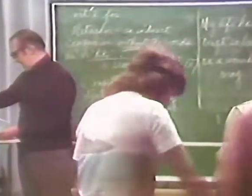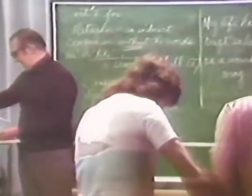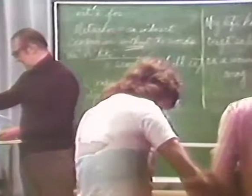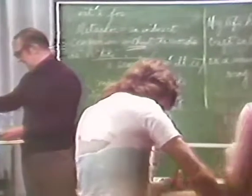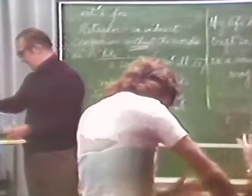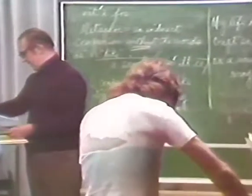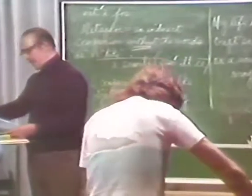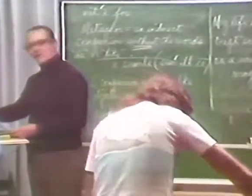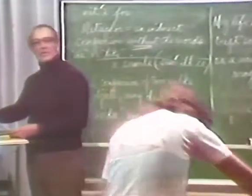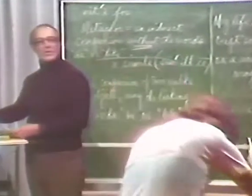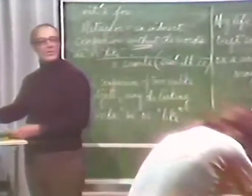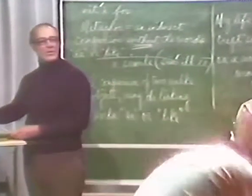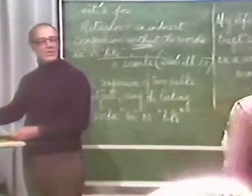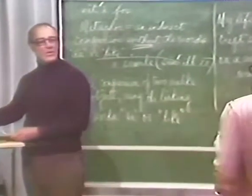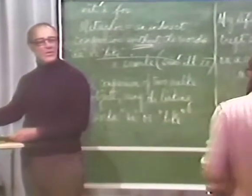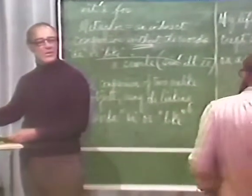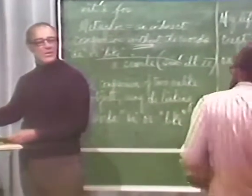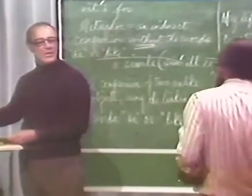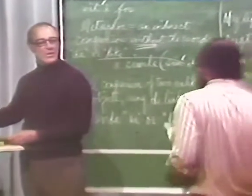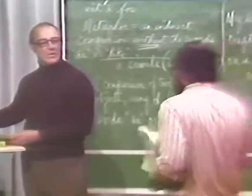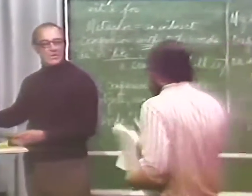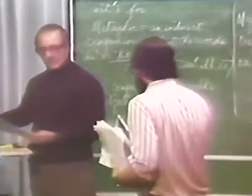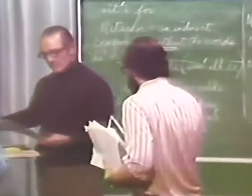WELL, THE LAST ONE, I DIDN'T FINISH IT.